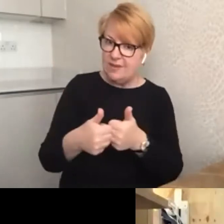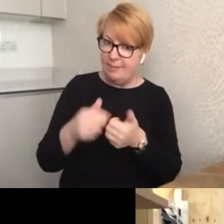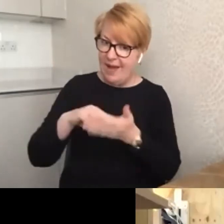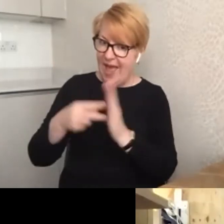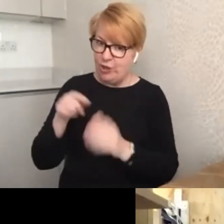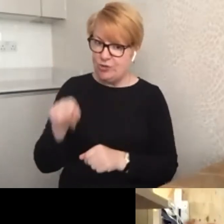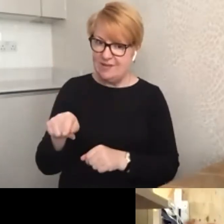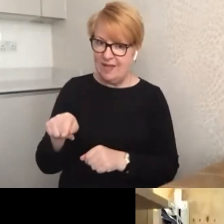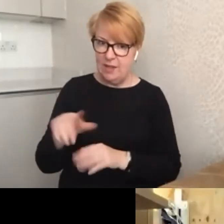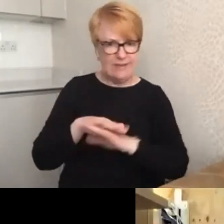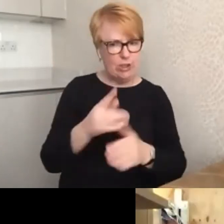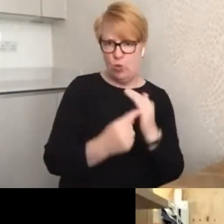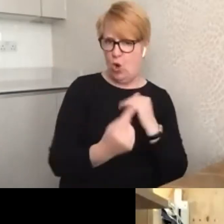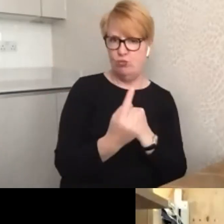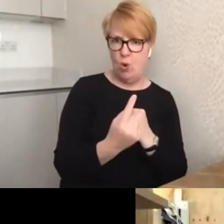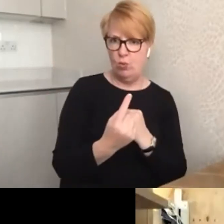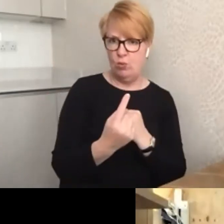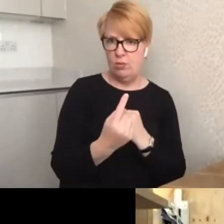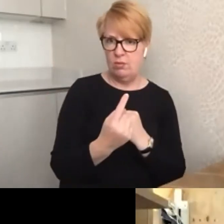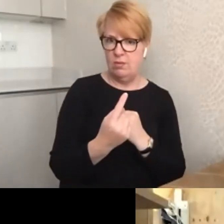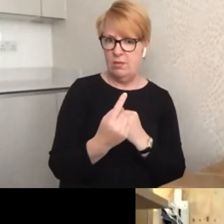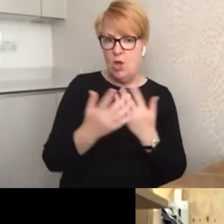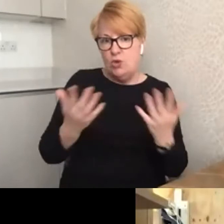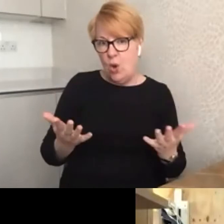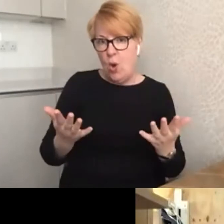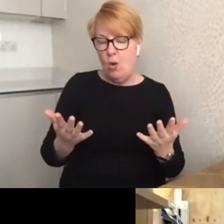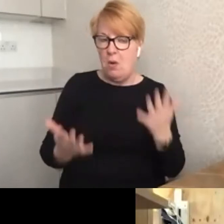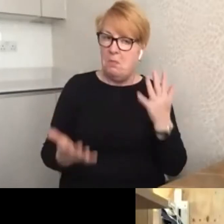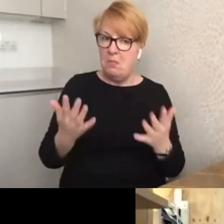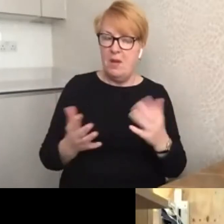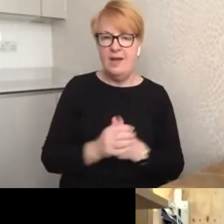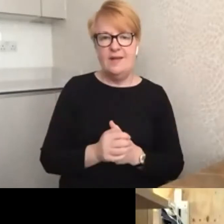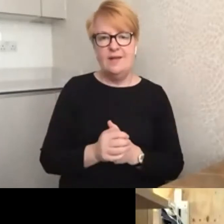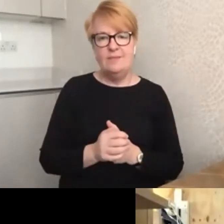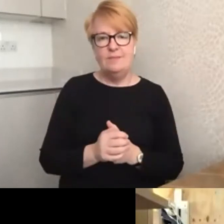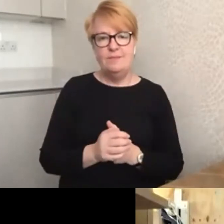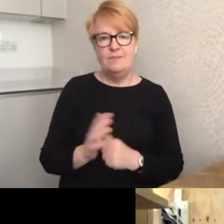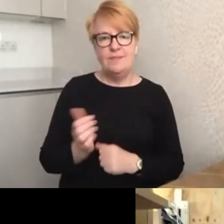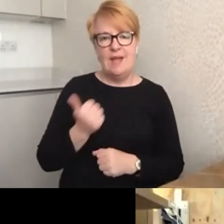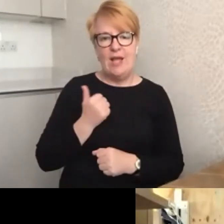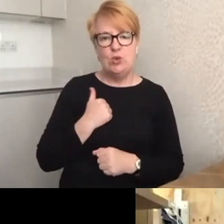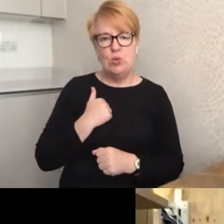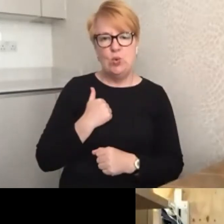Not to take away from what she's done. I mean, I don't know what knowledge she has, but I presume that she's got a there's a whole team of people helping that to kind of